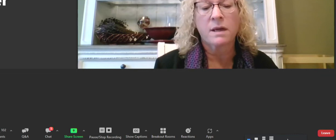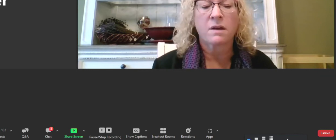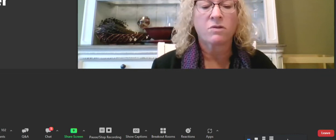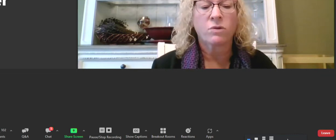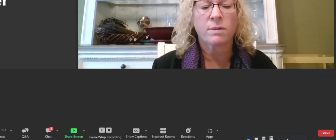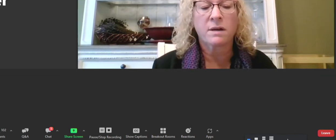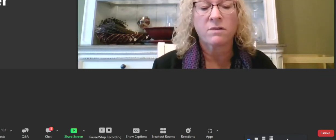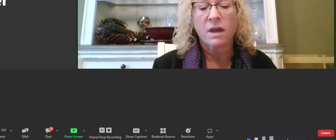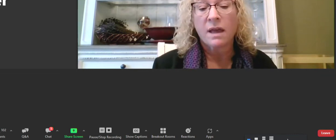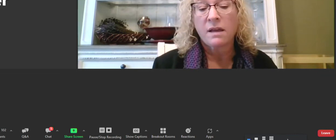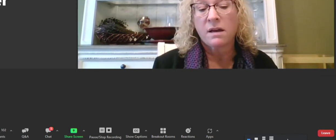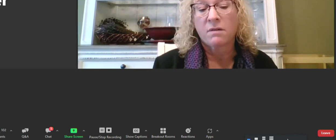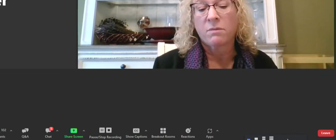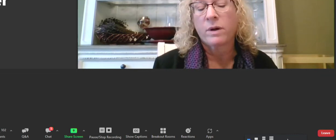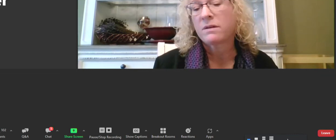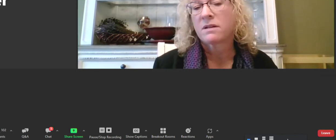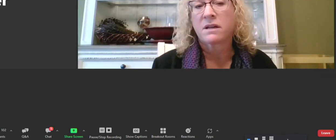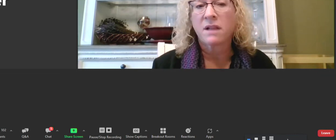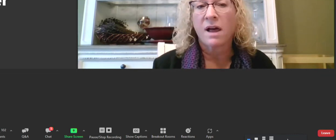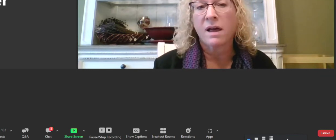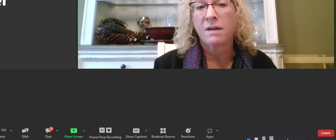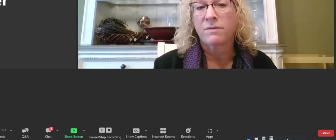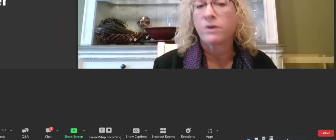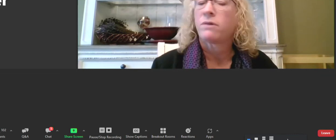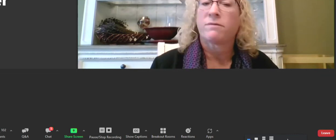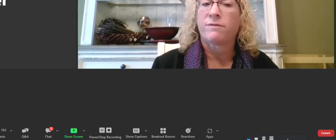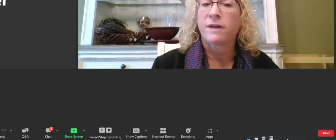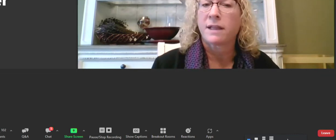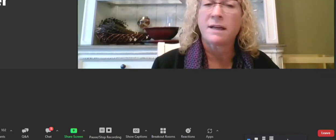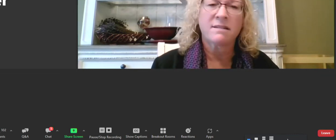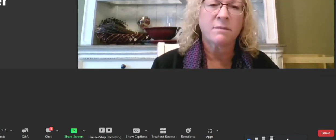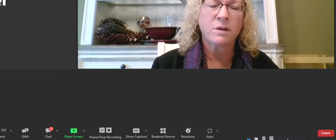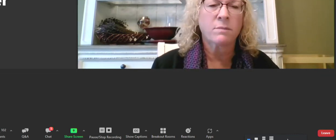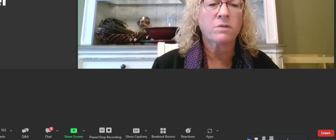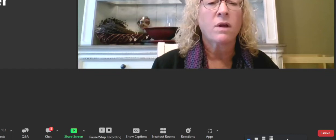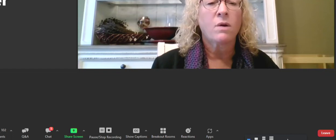making sure because when it's a little high, you don't feel any symptoms.